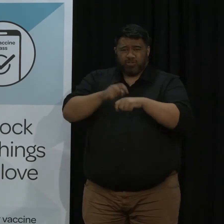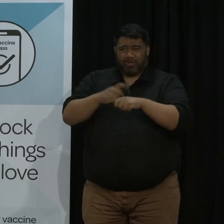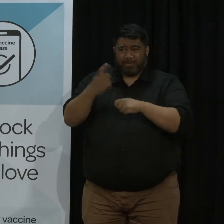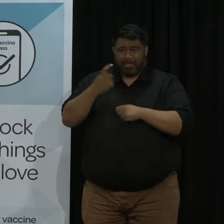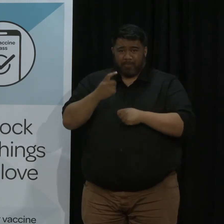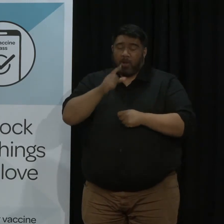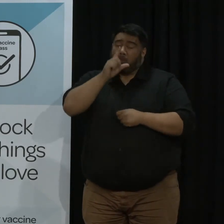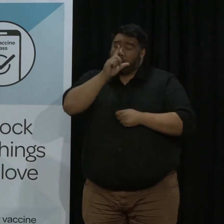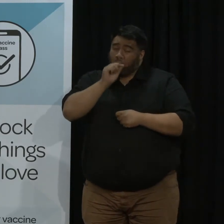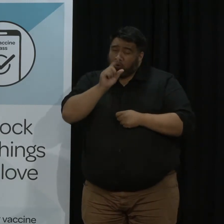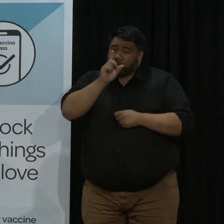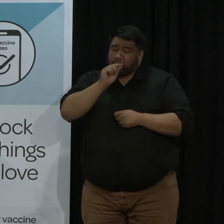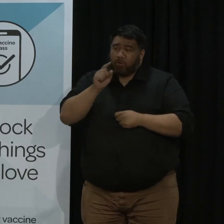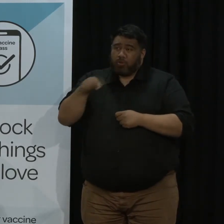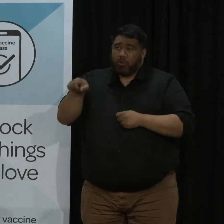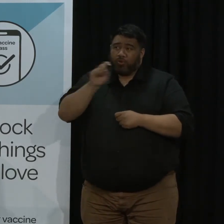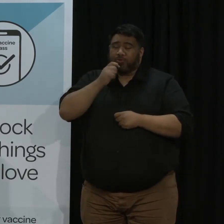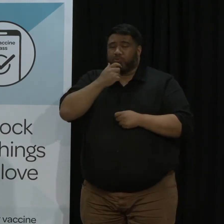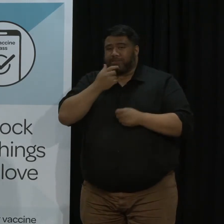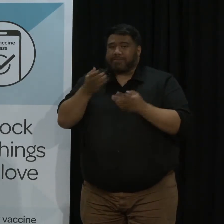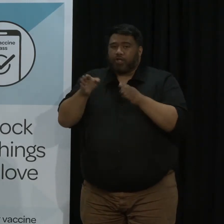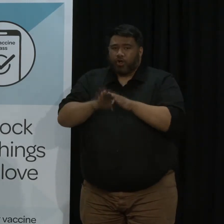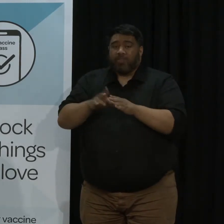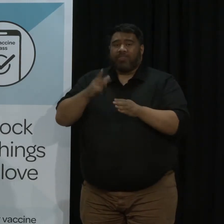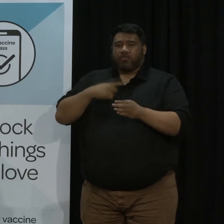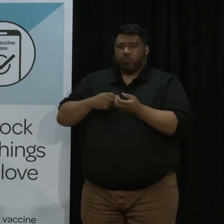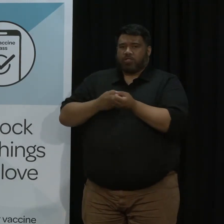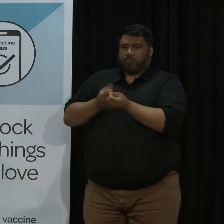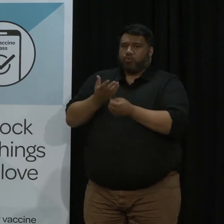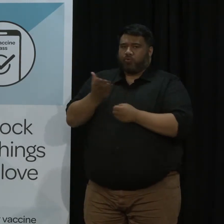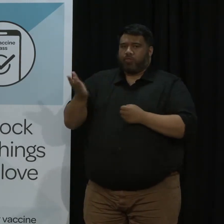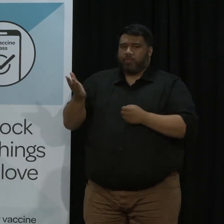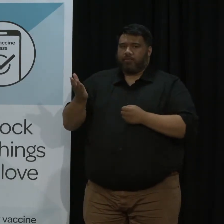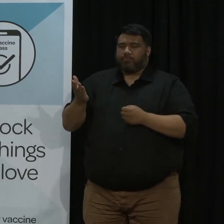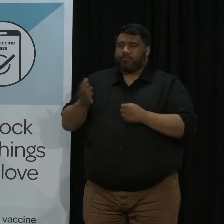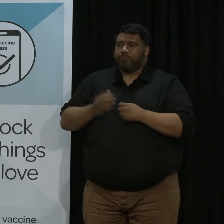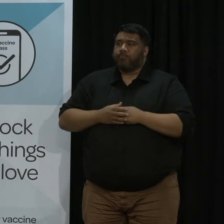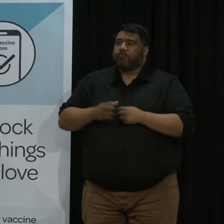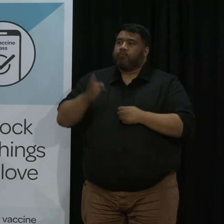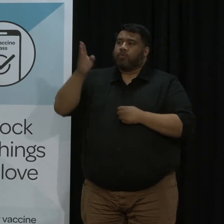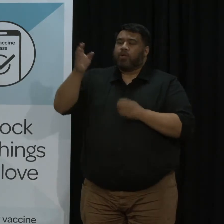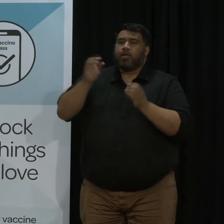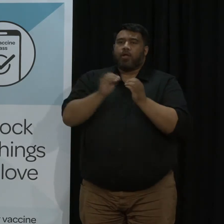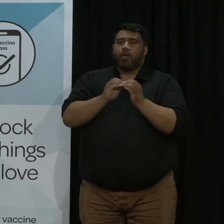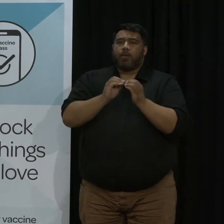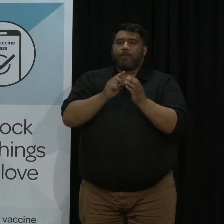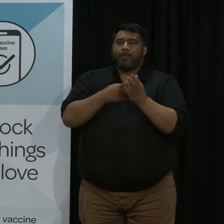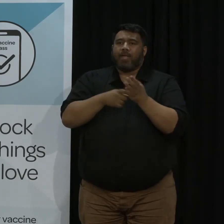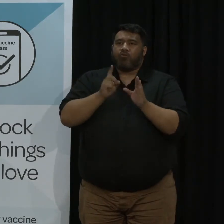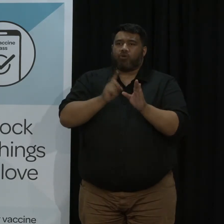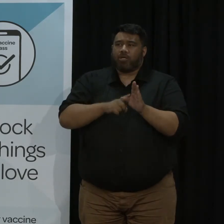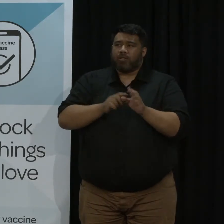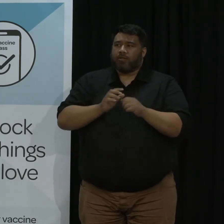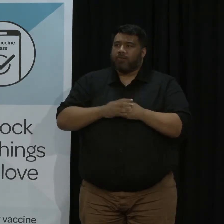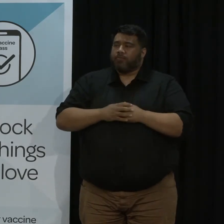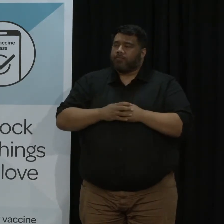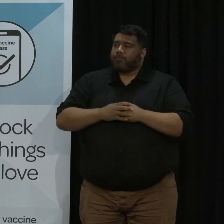for them. There are festivals in the south that will be able